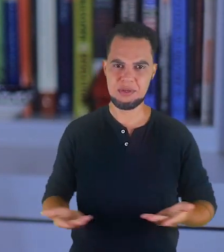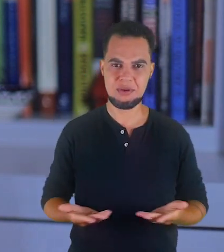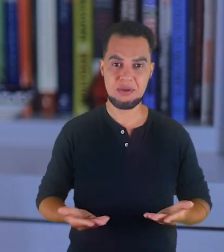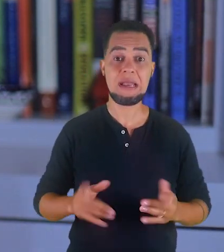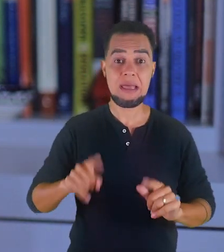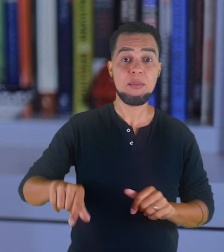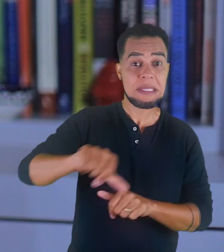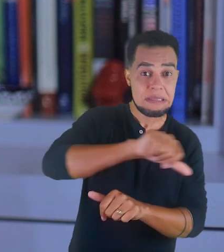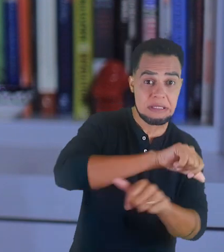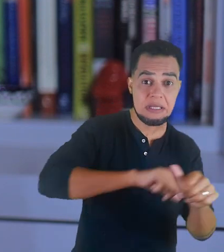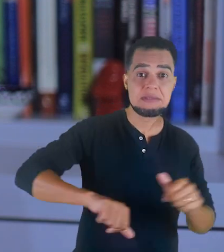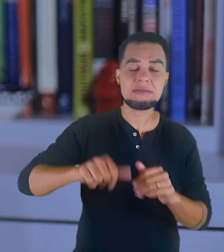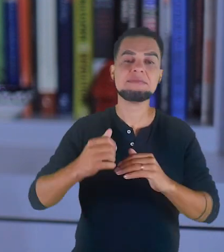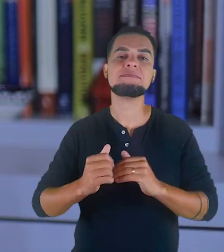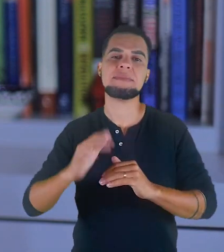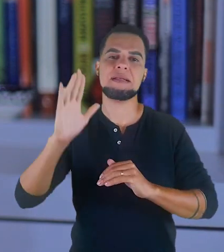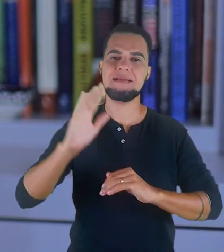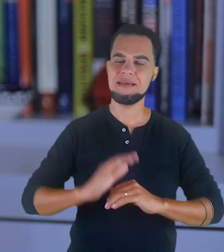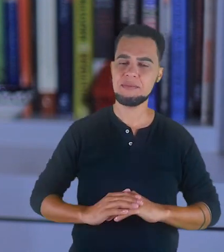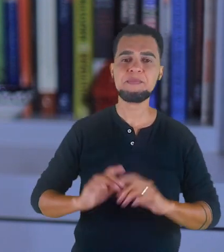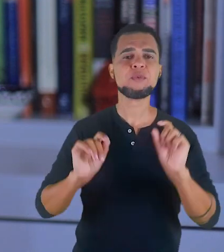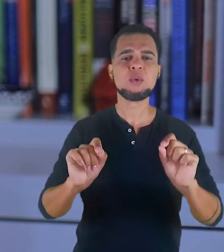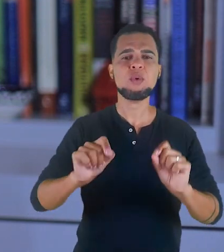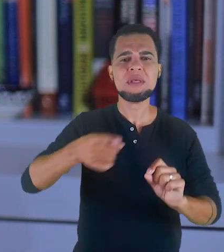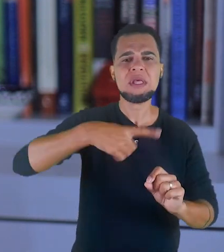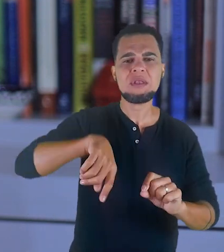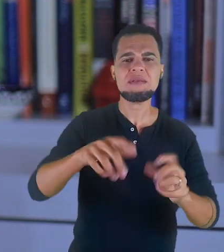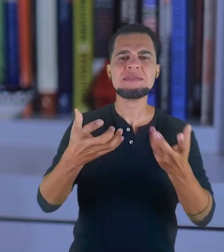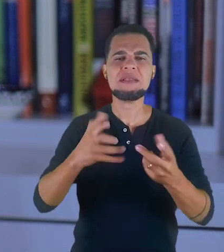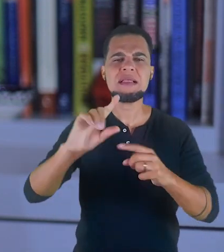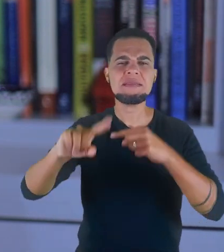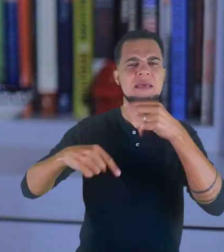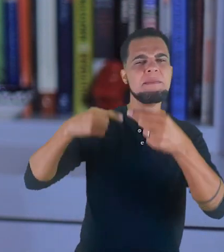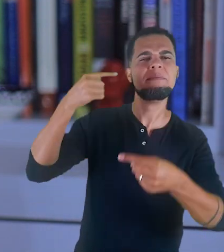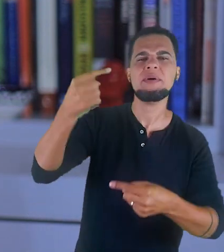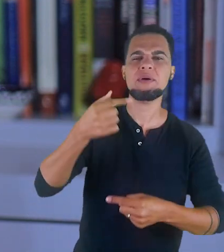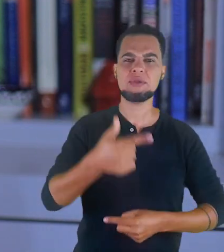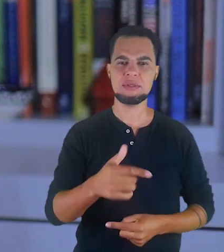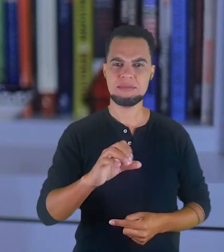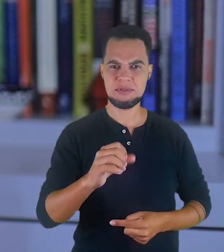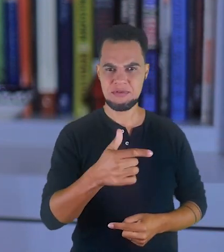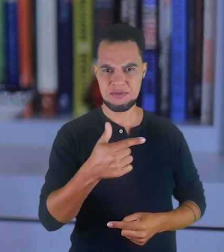but it is a transition beyond that, regarding what we want after 2023.